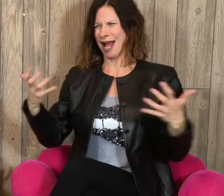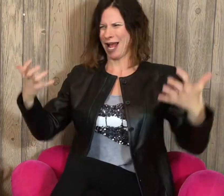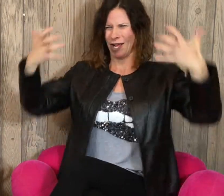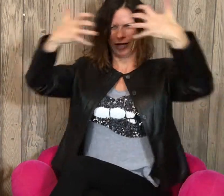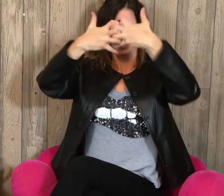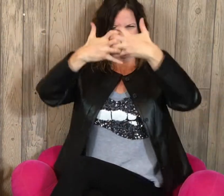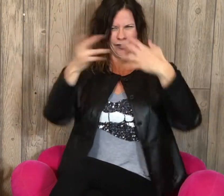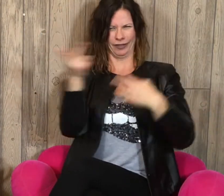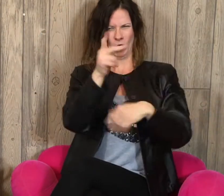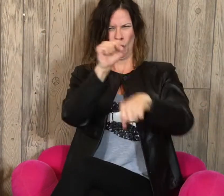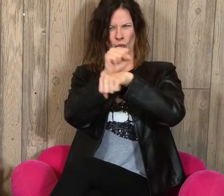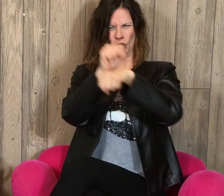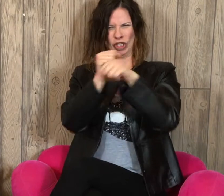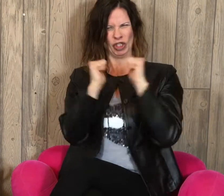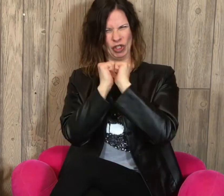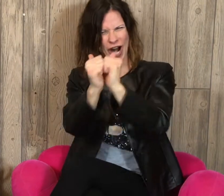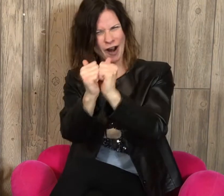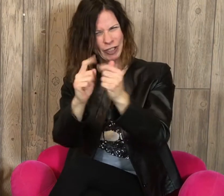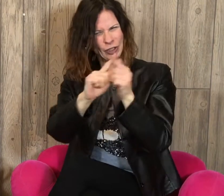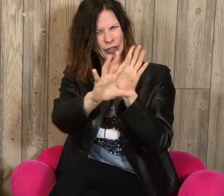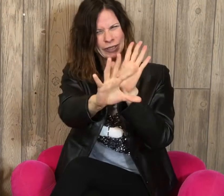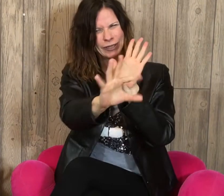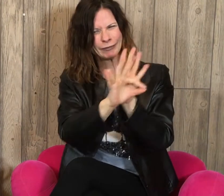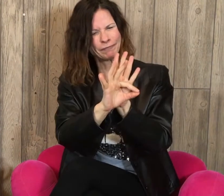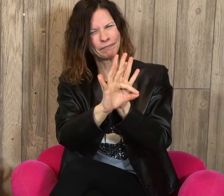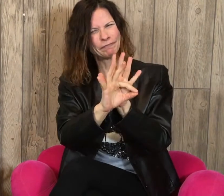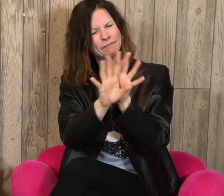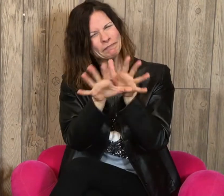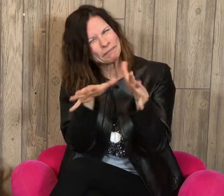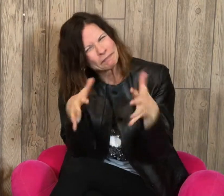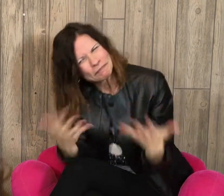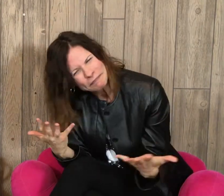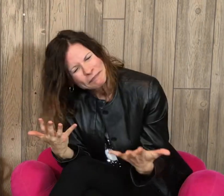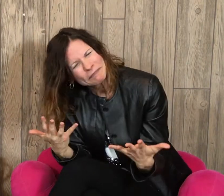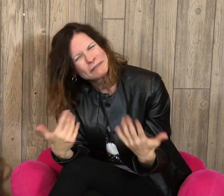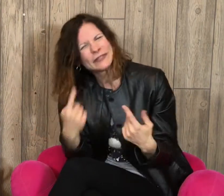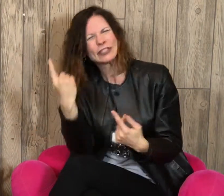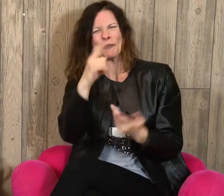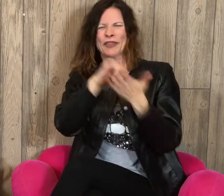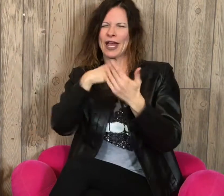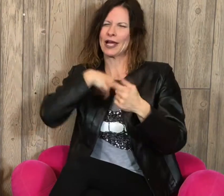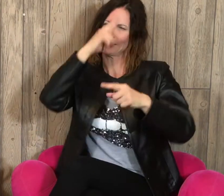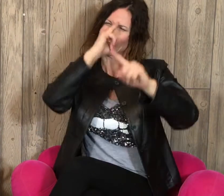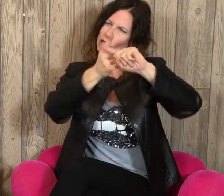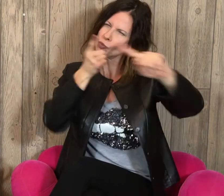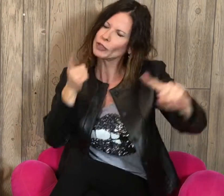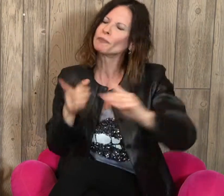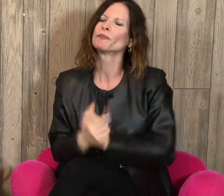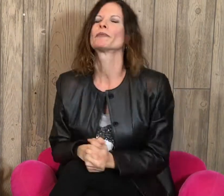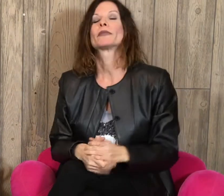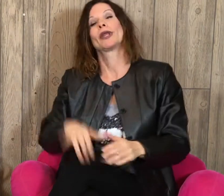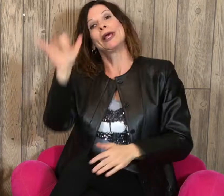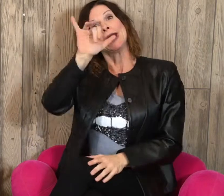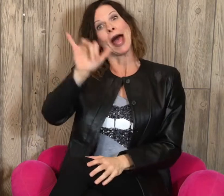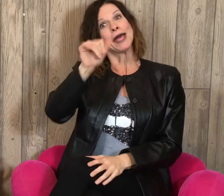because that's what artists are. Now, these two have joined forces and working together to make the choice.